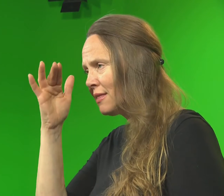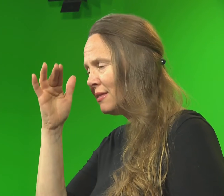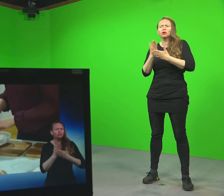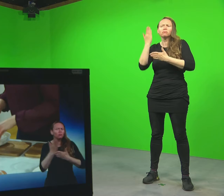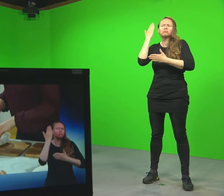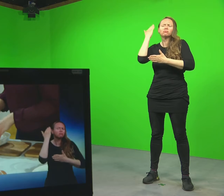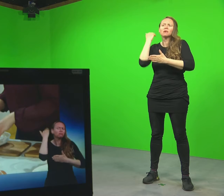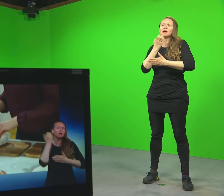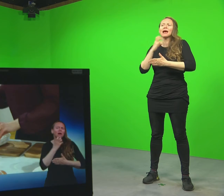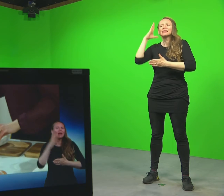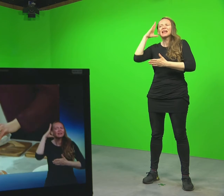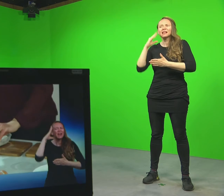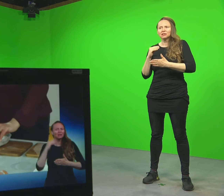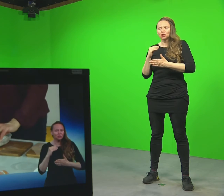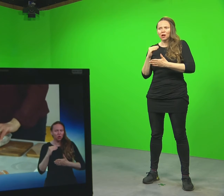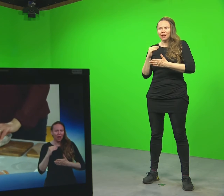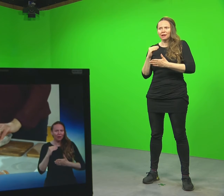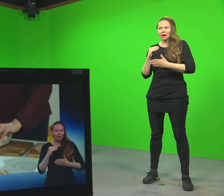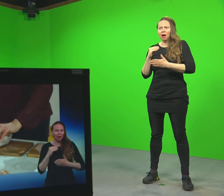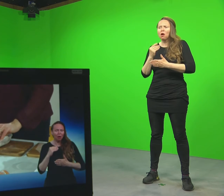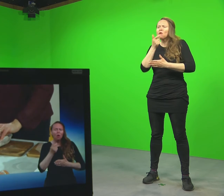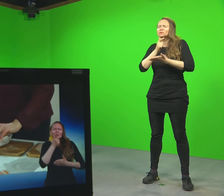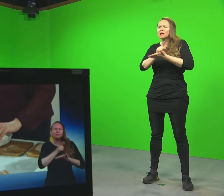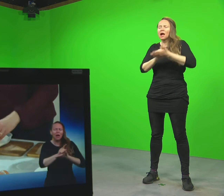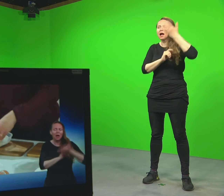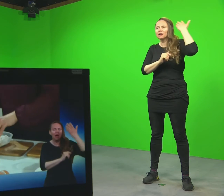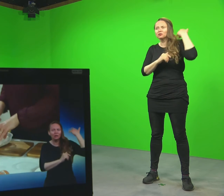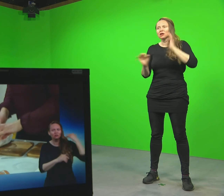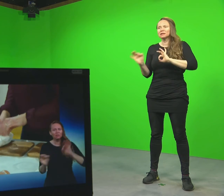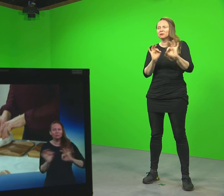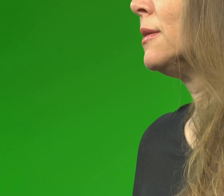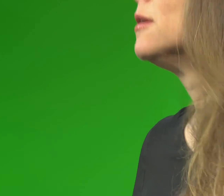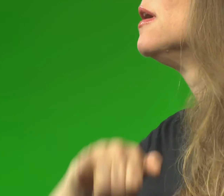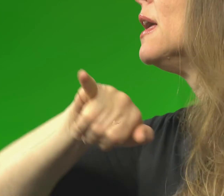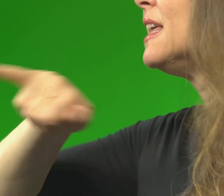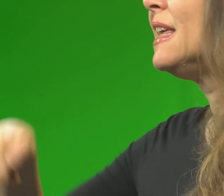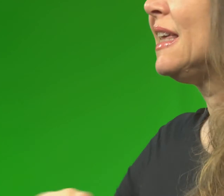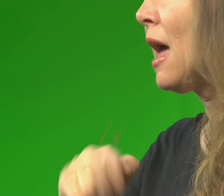movement, body language and facial expressions to convey meaning. TV interpreters are are a bridge